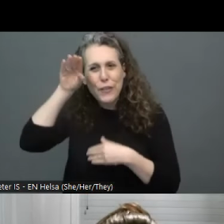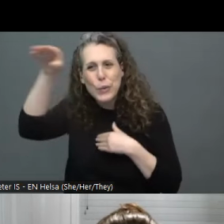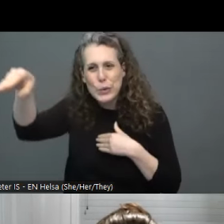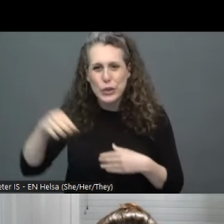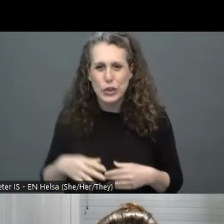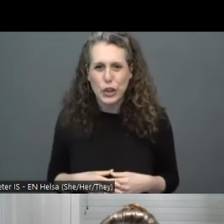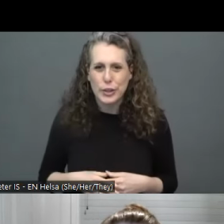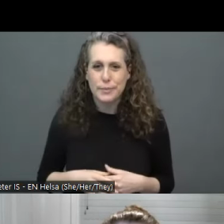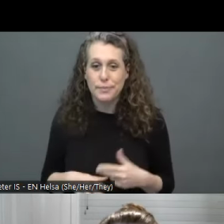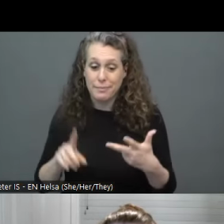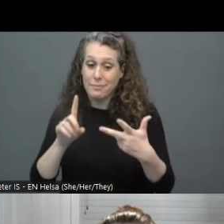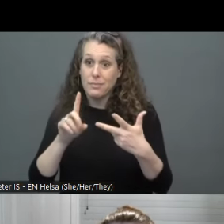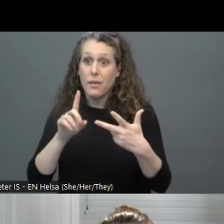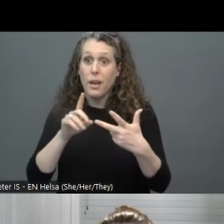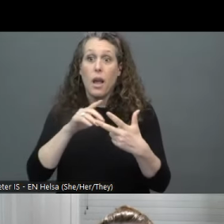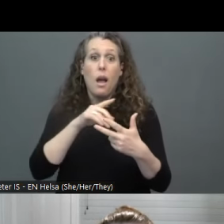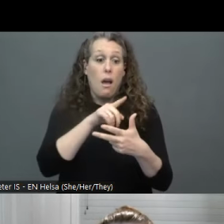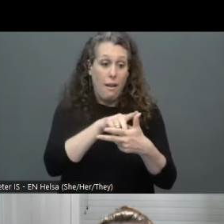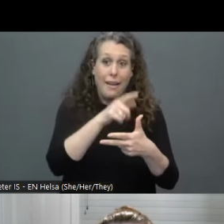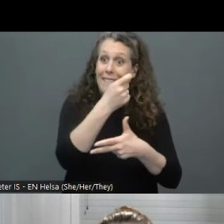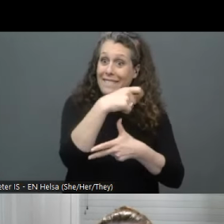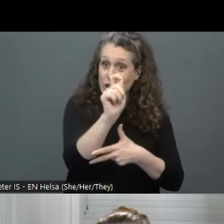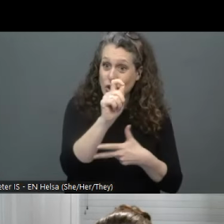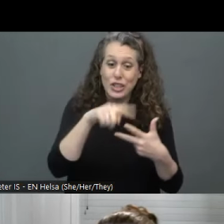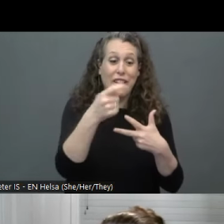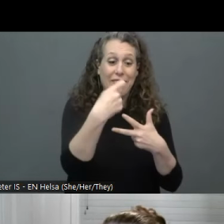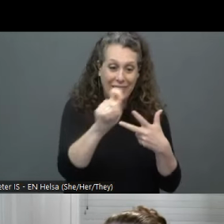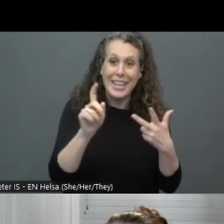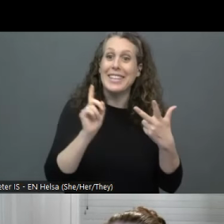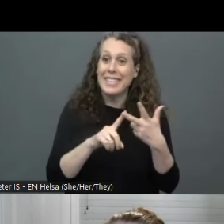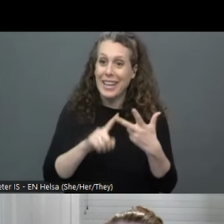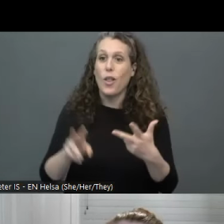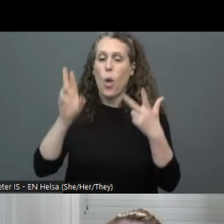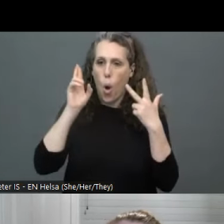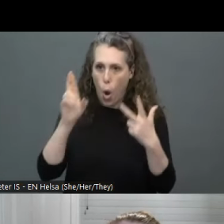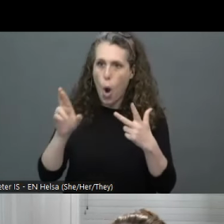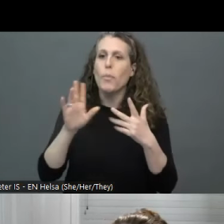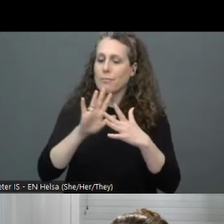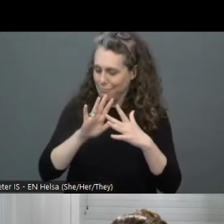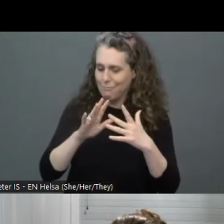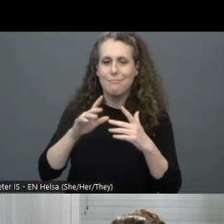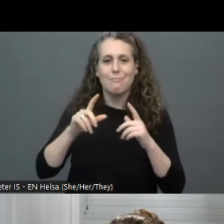hopefully sustainably resourced. Here we might want to think about expanding to regional hubs